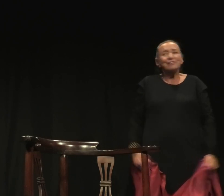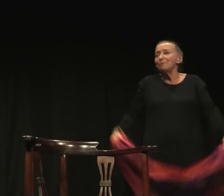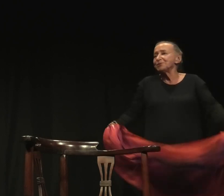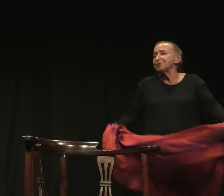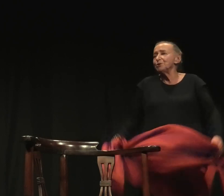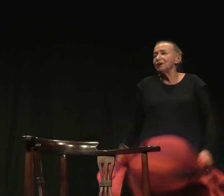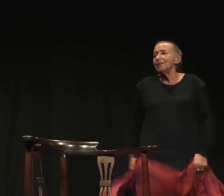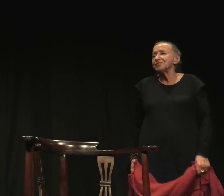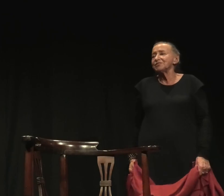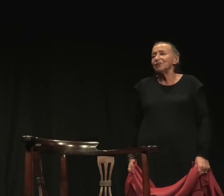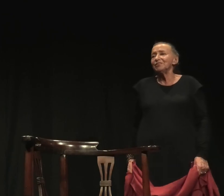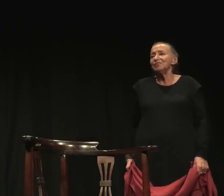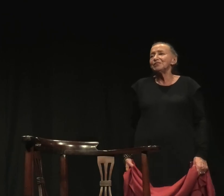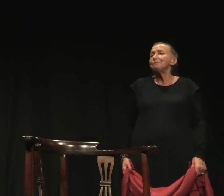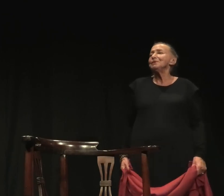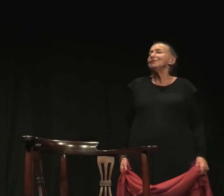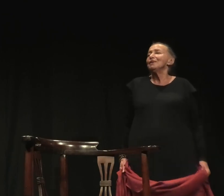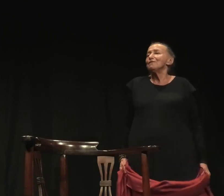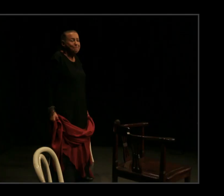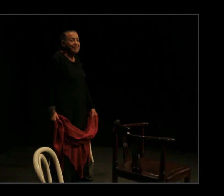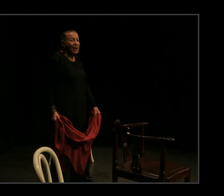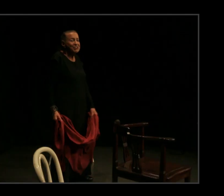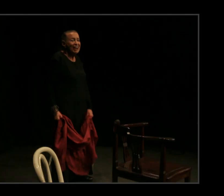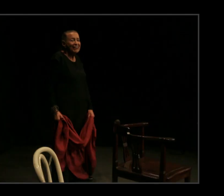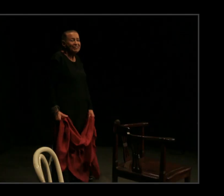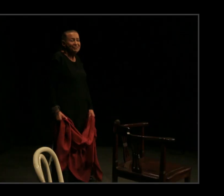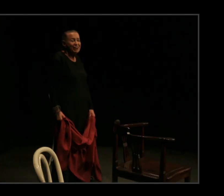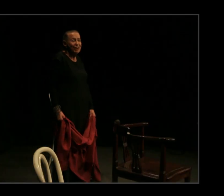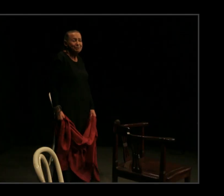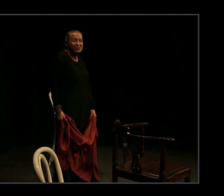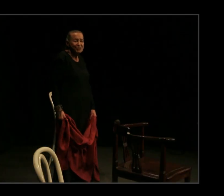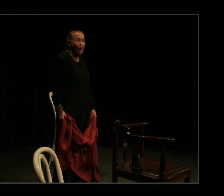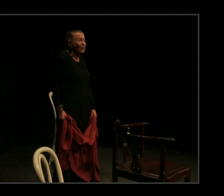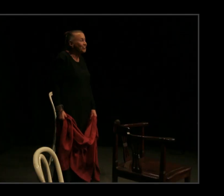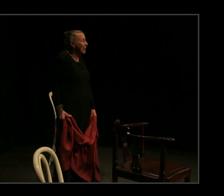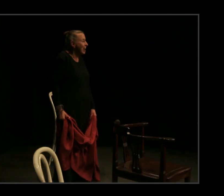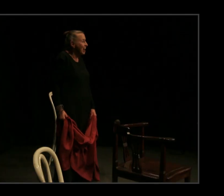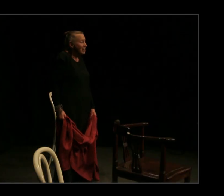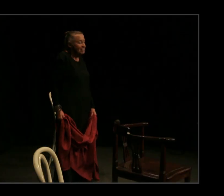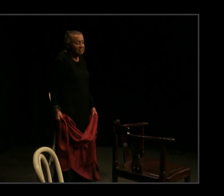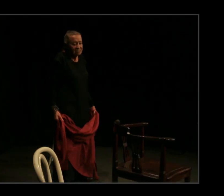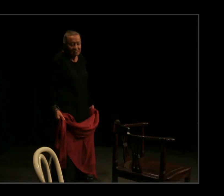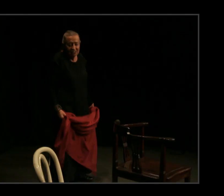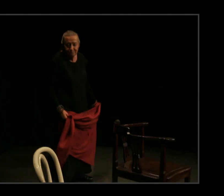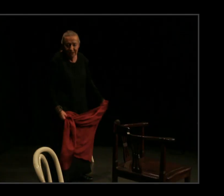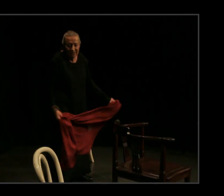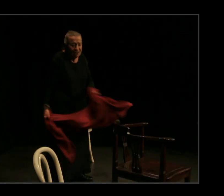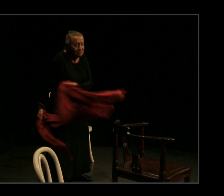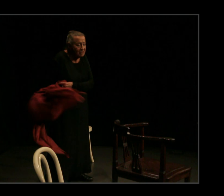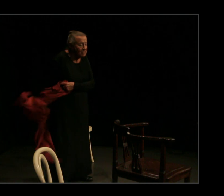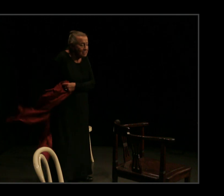Yet now massed gentry swarmed into the room through the windows, armed with swords,